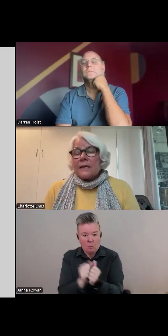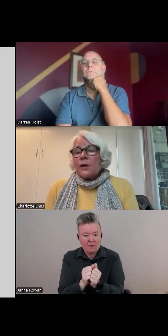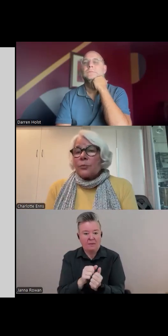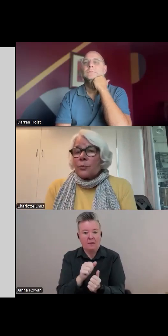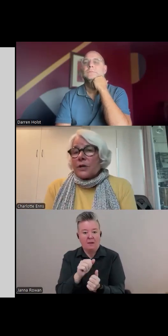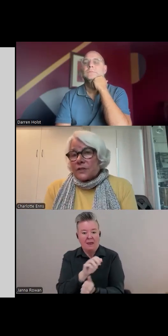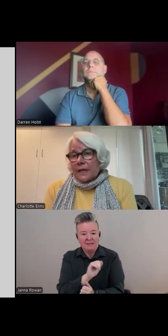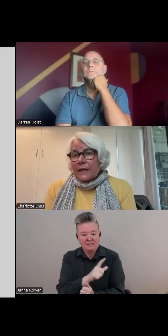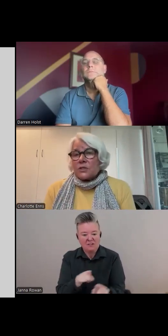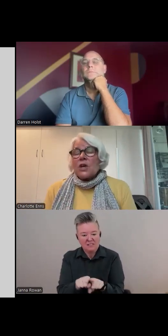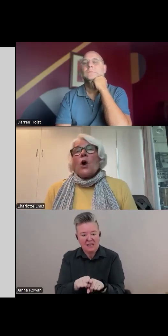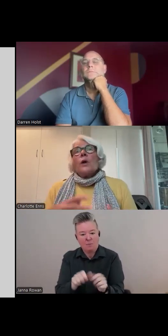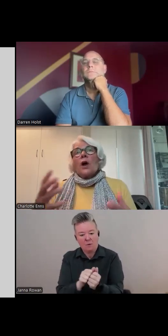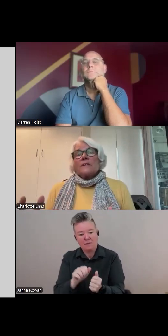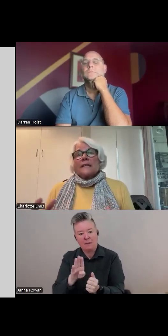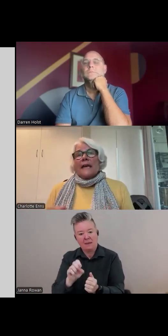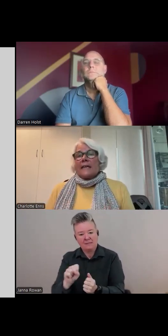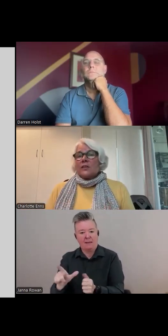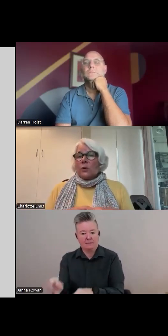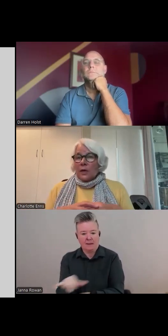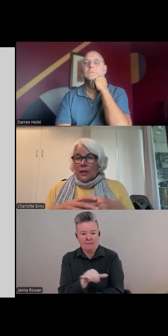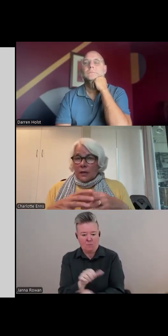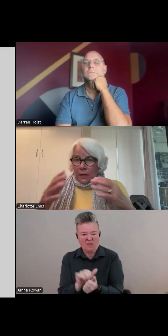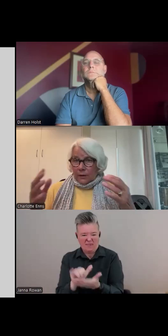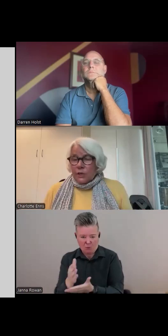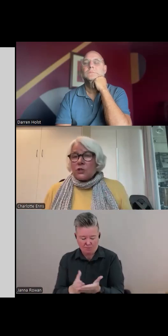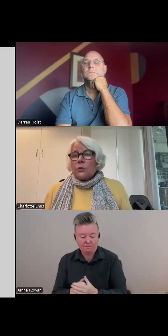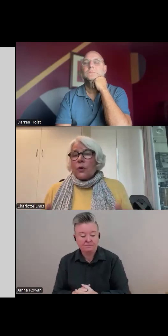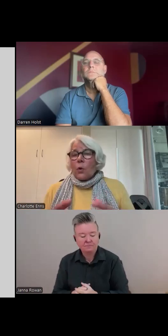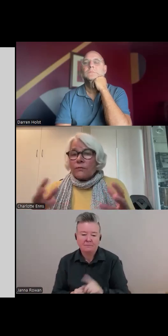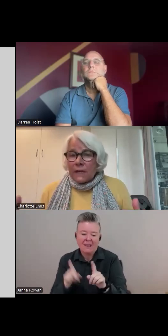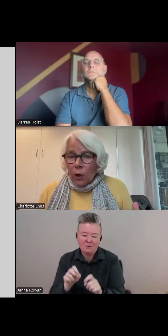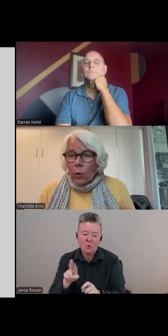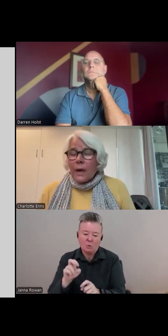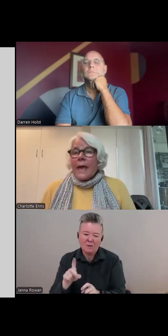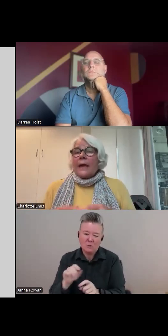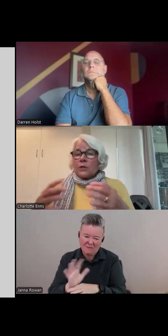in British Sign Language. We obviously had to redo the whole video